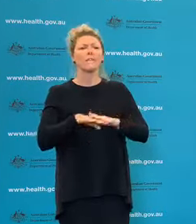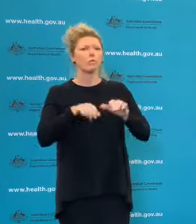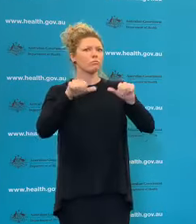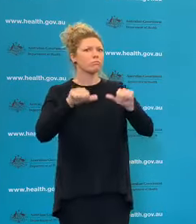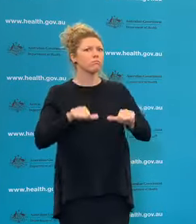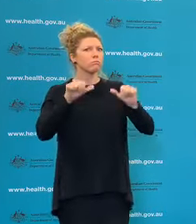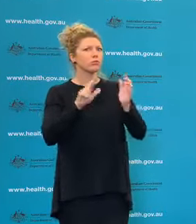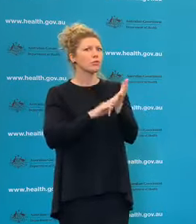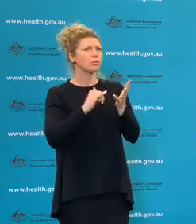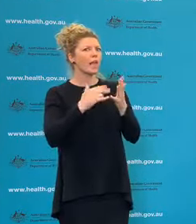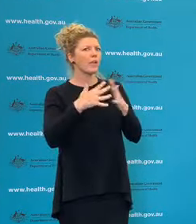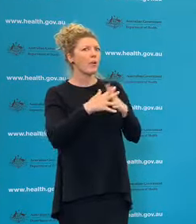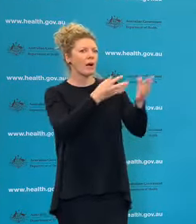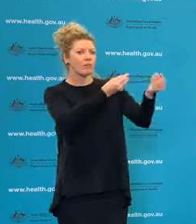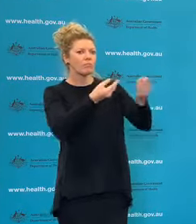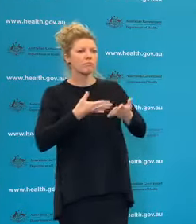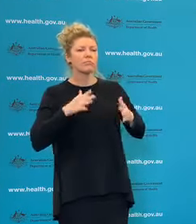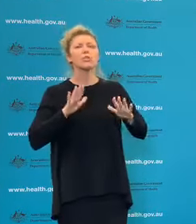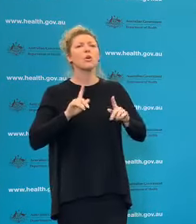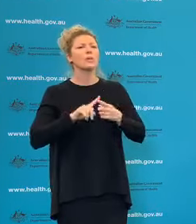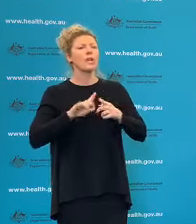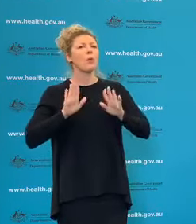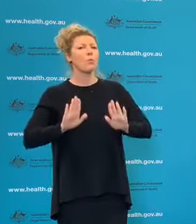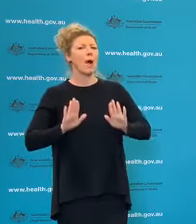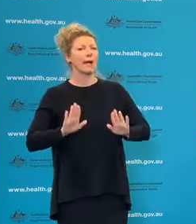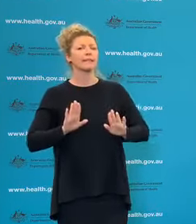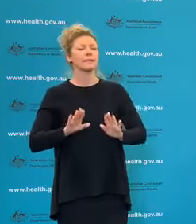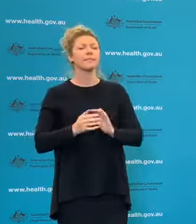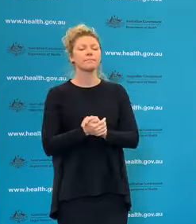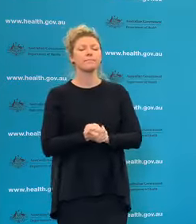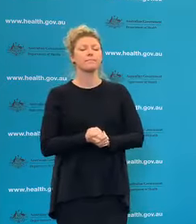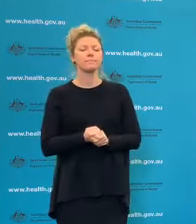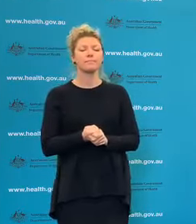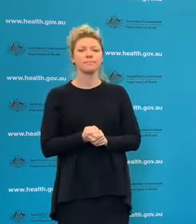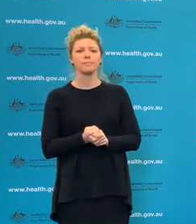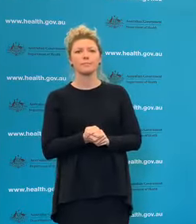South Wales Health so we're saying that in fact there are no new deaths